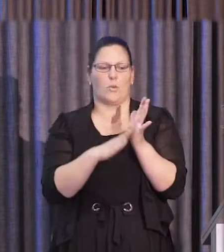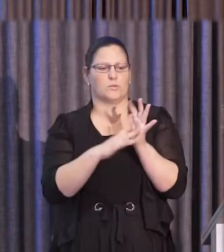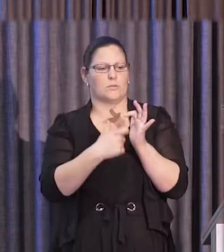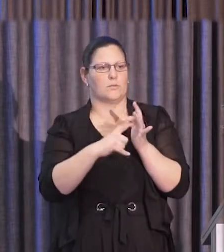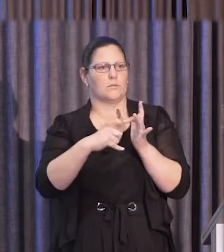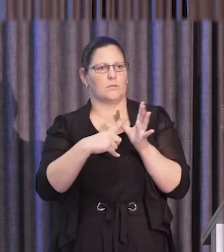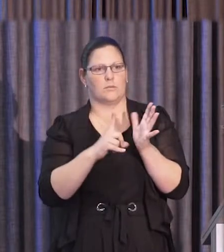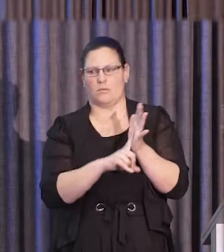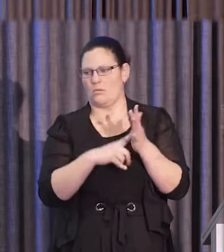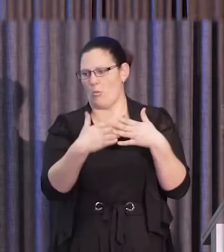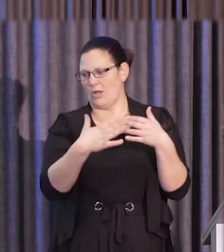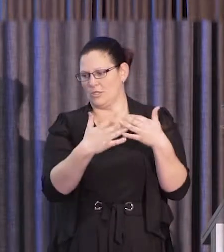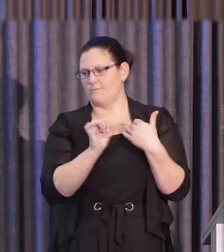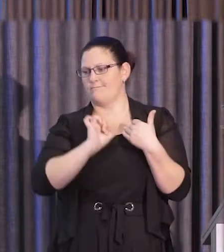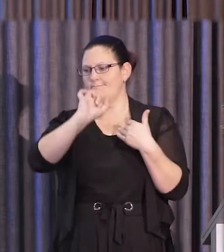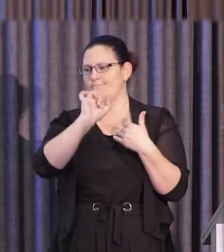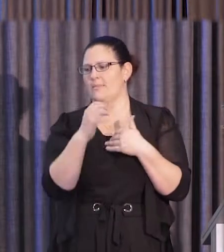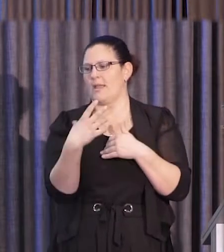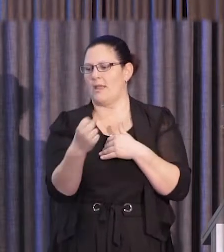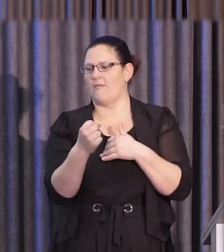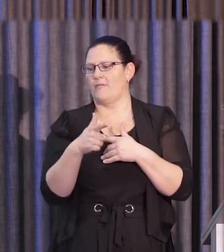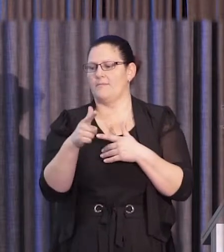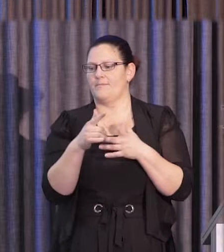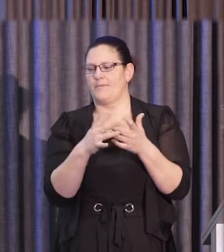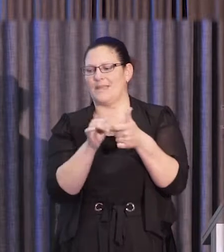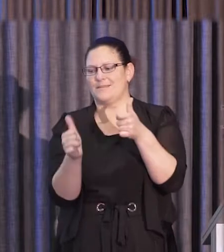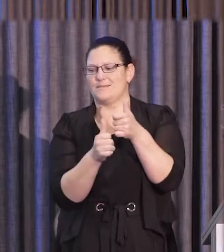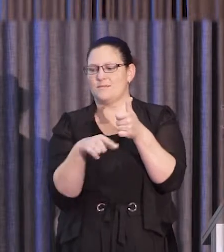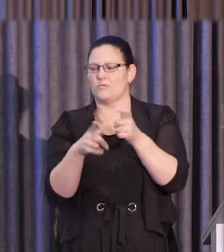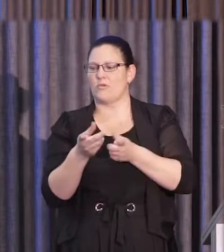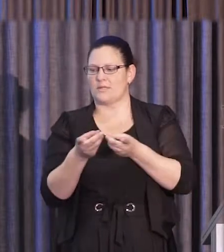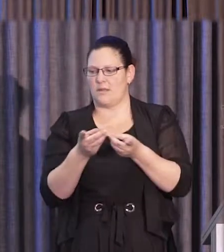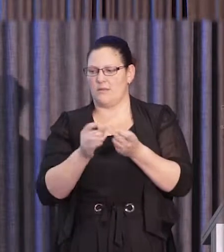of the Department of Housing. And the assistant director there is Greg Cash.